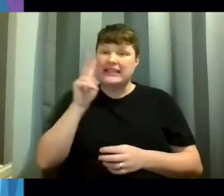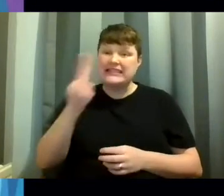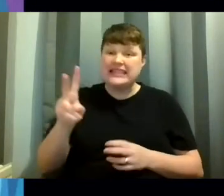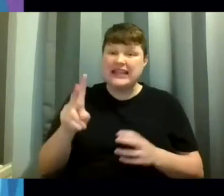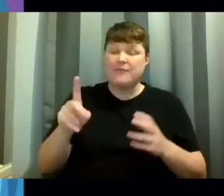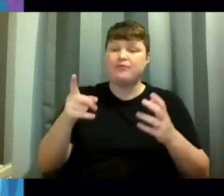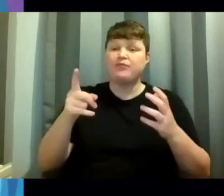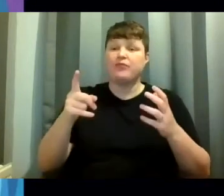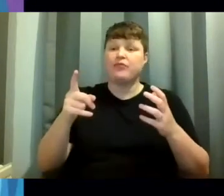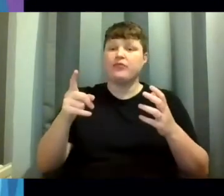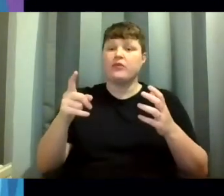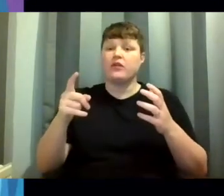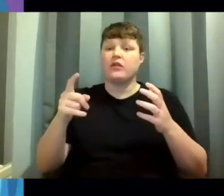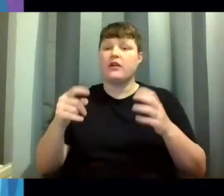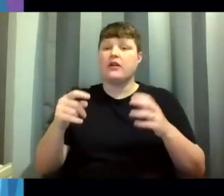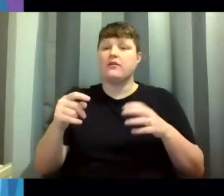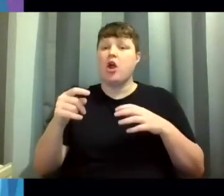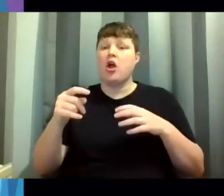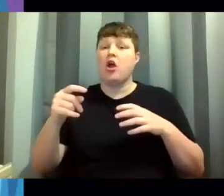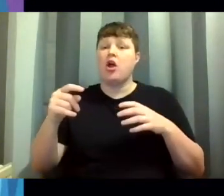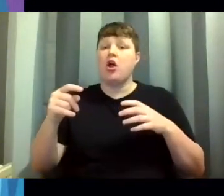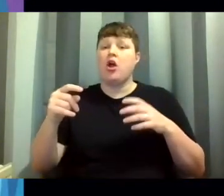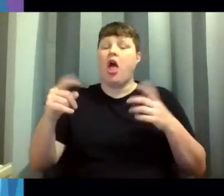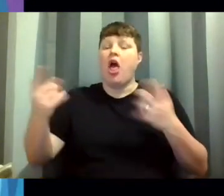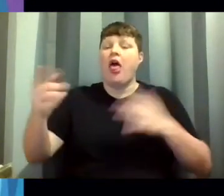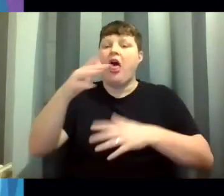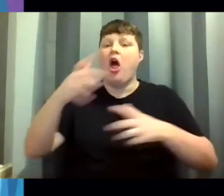the pandemic it's being used quite a bit to detect people with elevated body temperature.